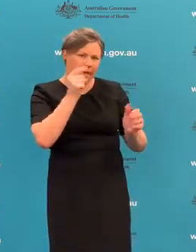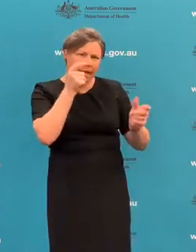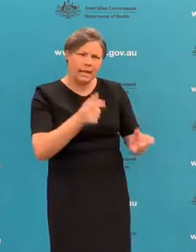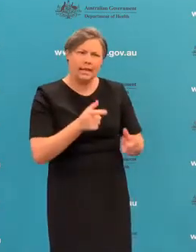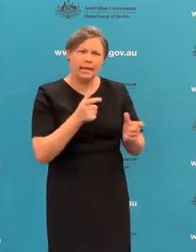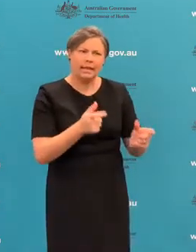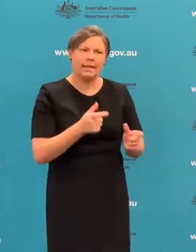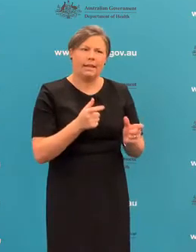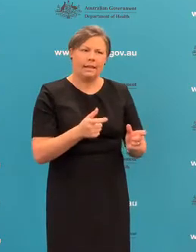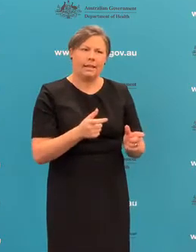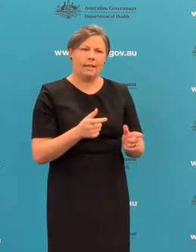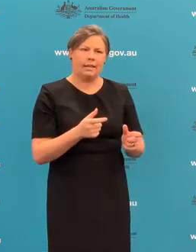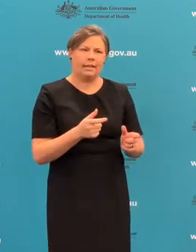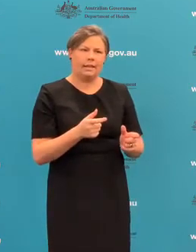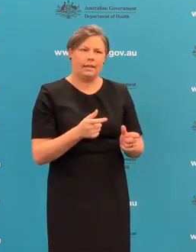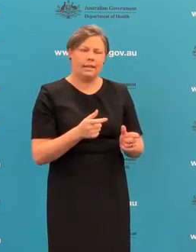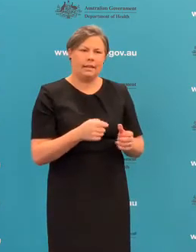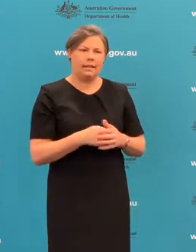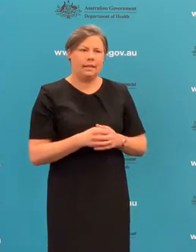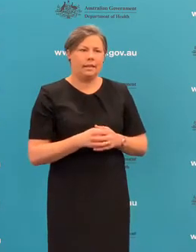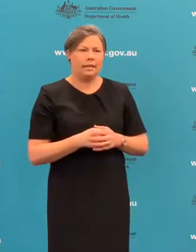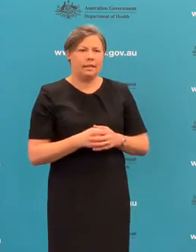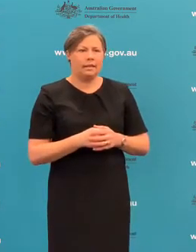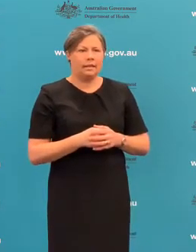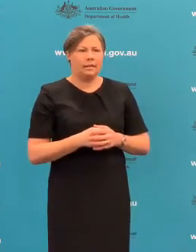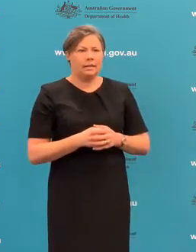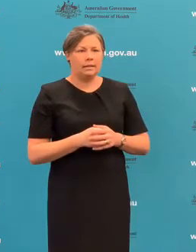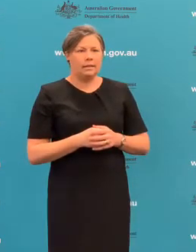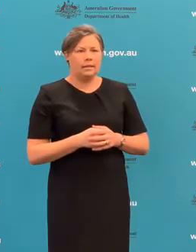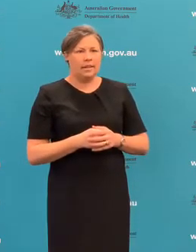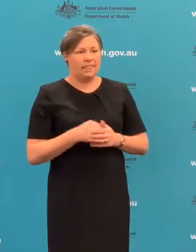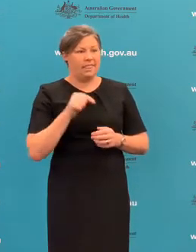maintaining and ensuring the workforce has been a core focus of the Victorian